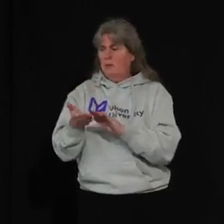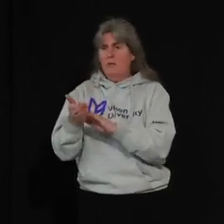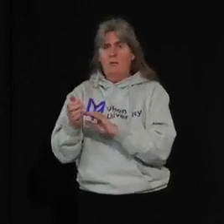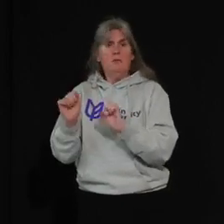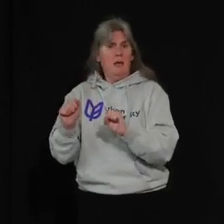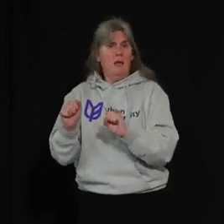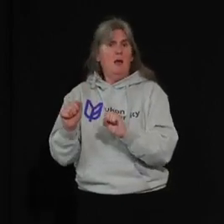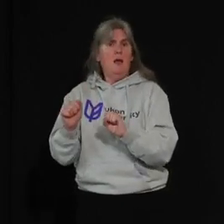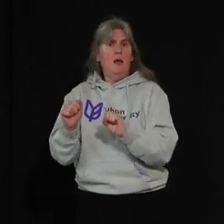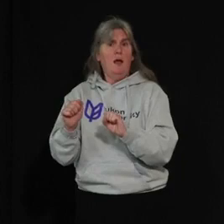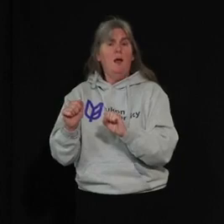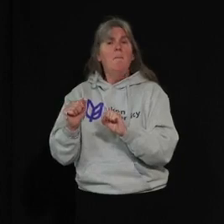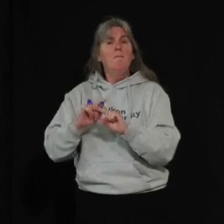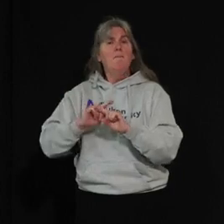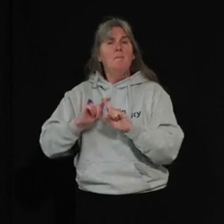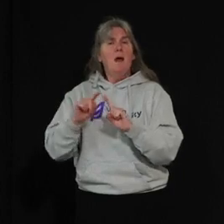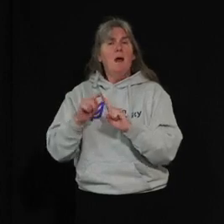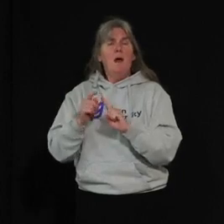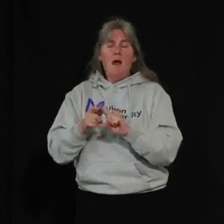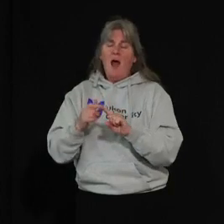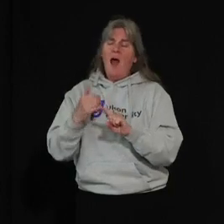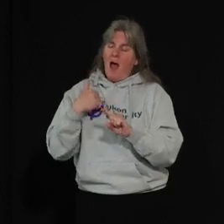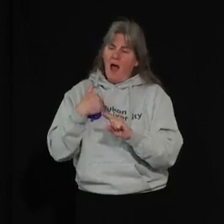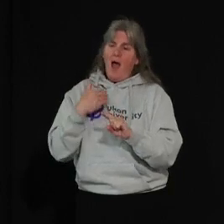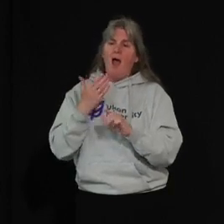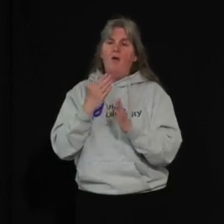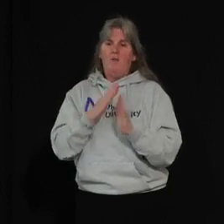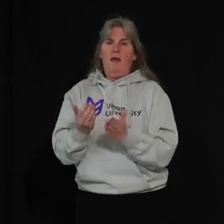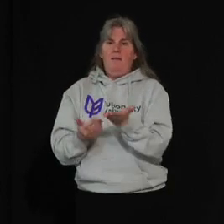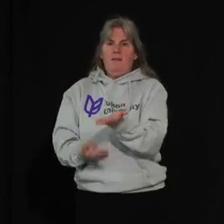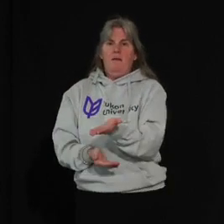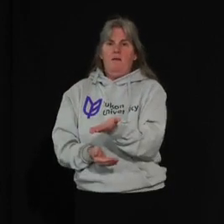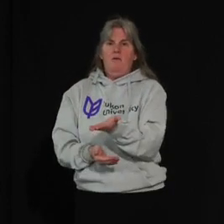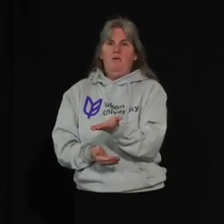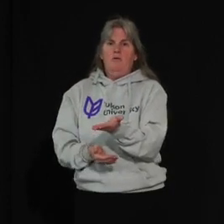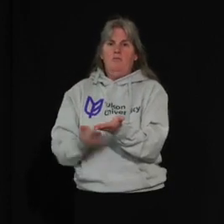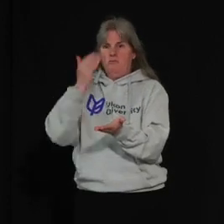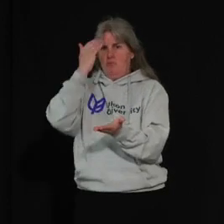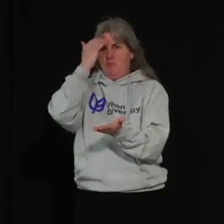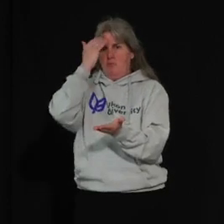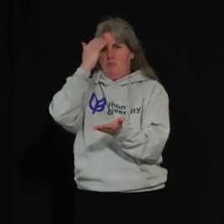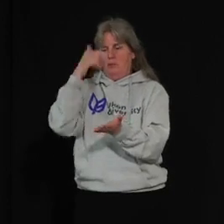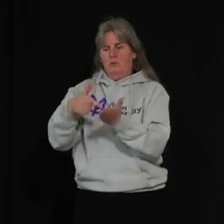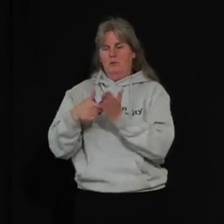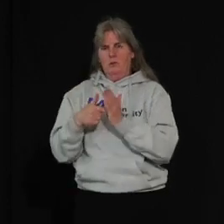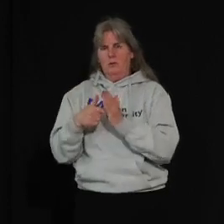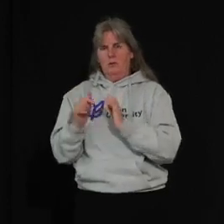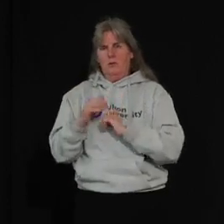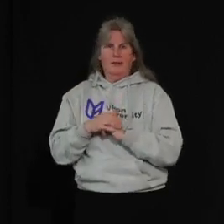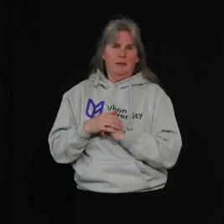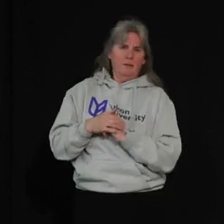operating one day to the next. It is just something that needs to be in place so that, should